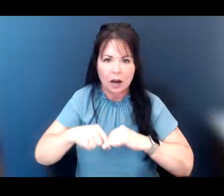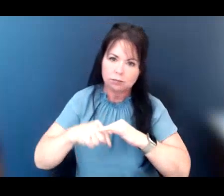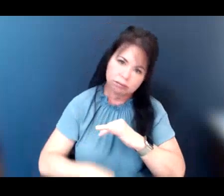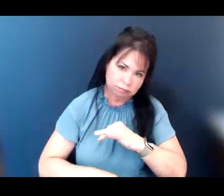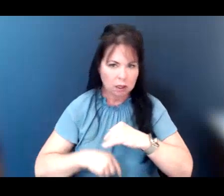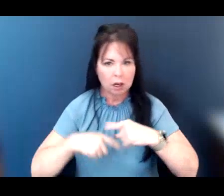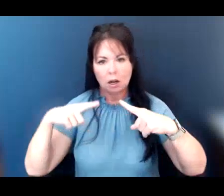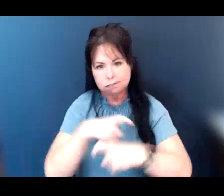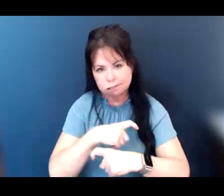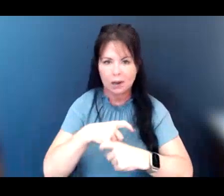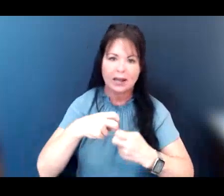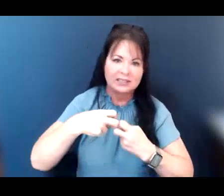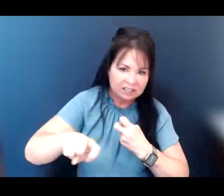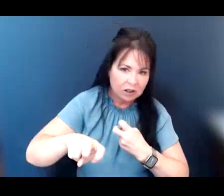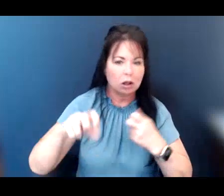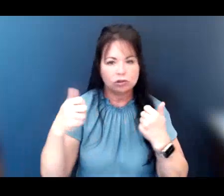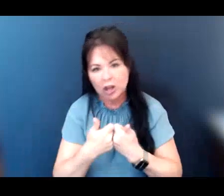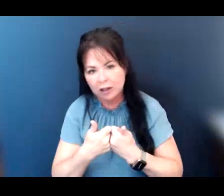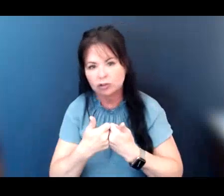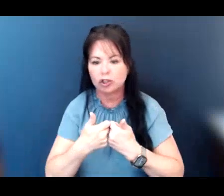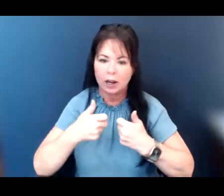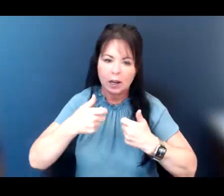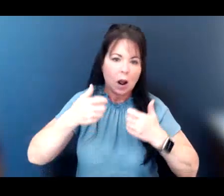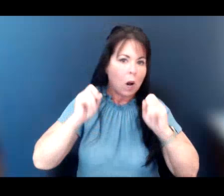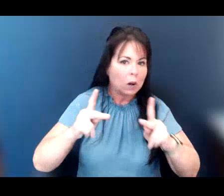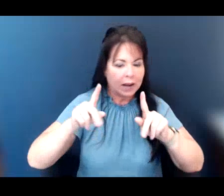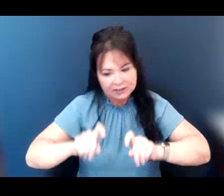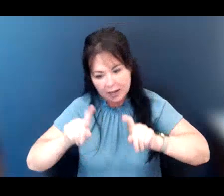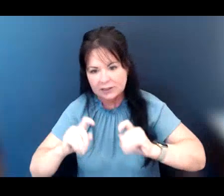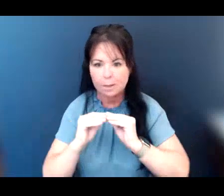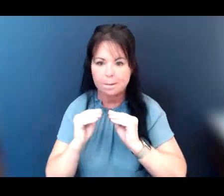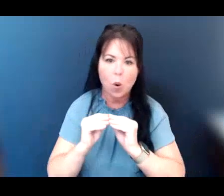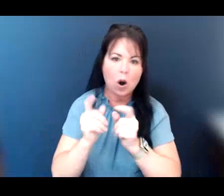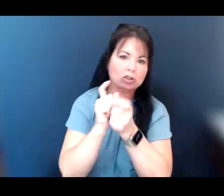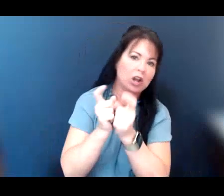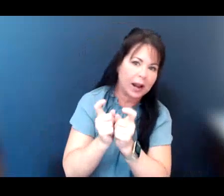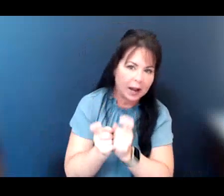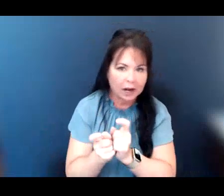You can have to do a lot of testing and alteration of your dev work around that.